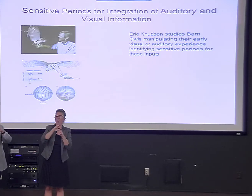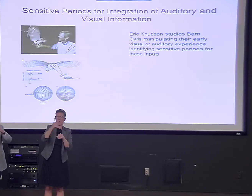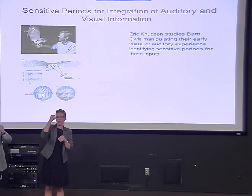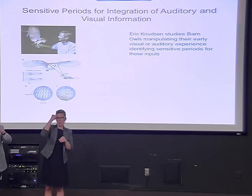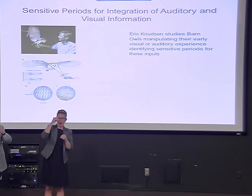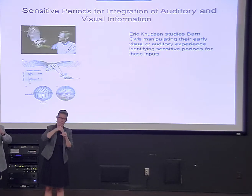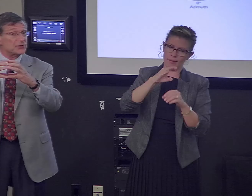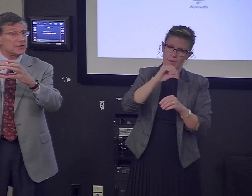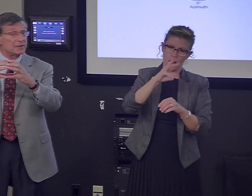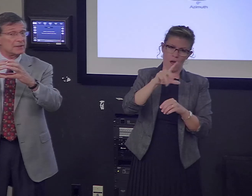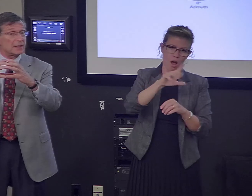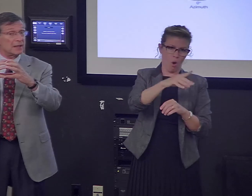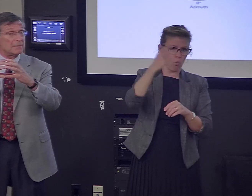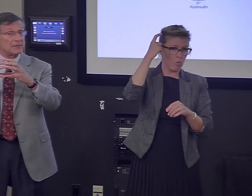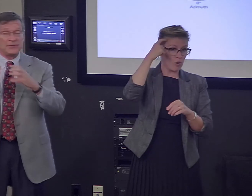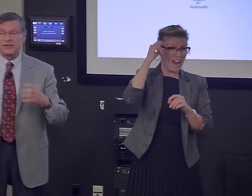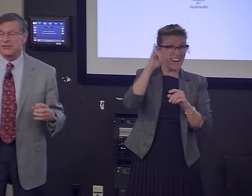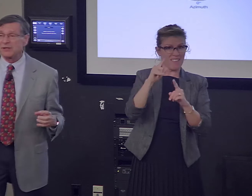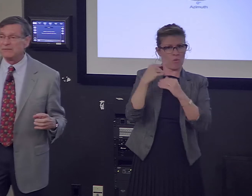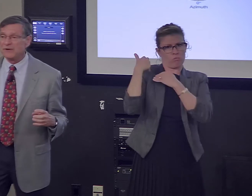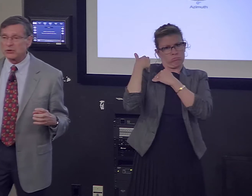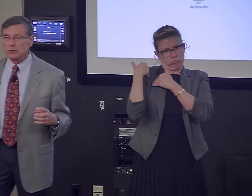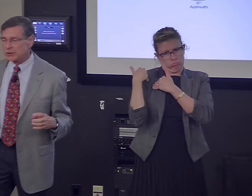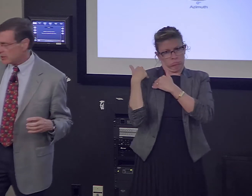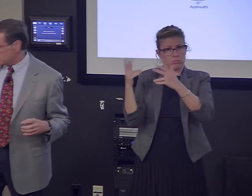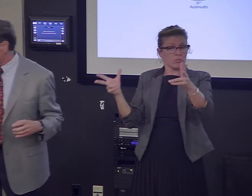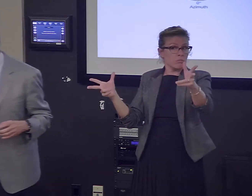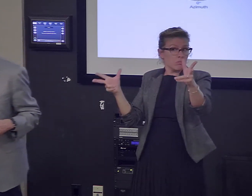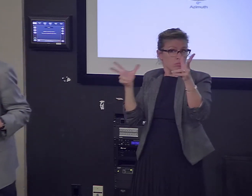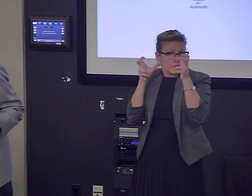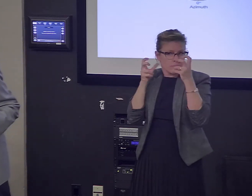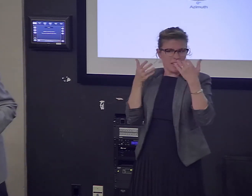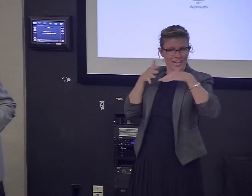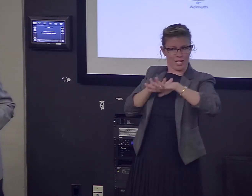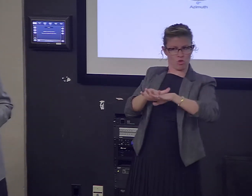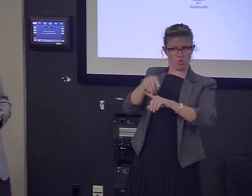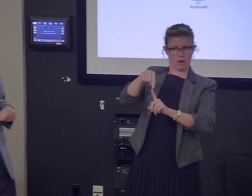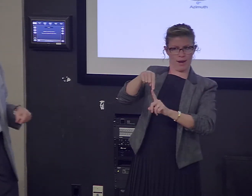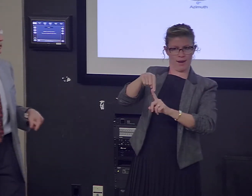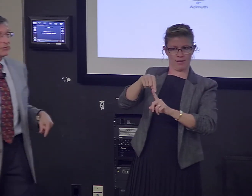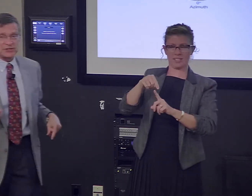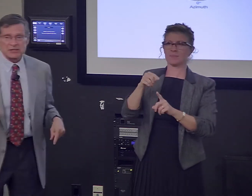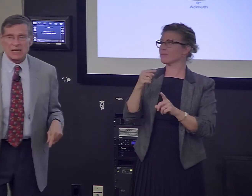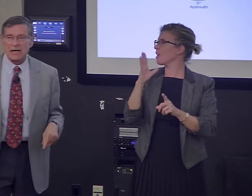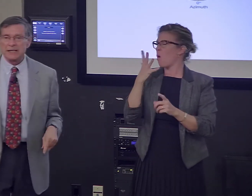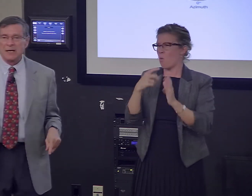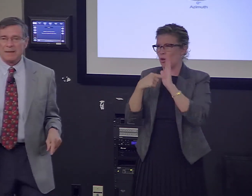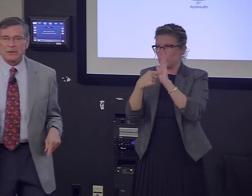that integrates this visual and auditory information. And I would love to show this slide.